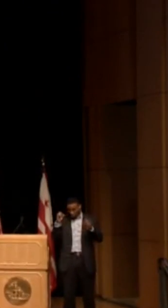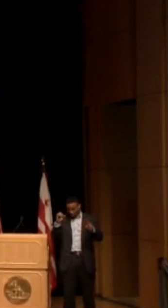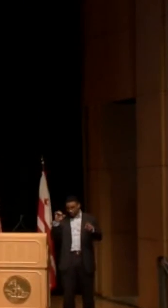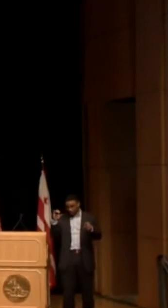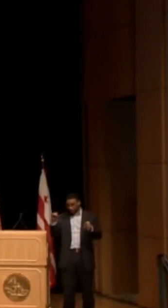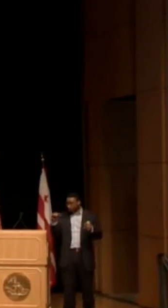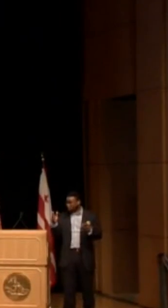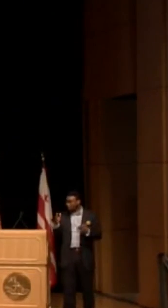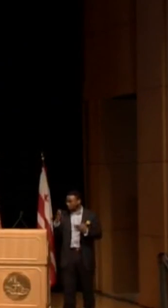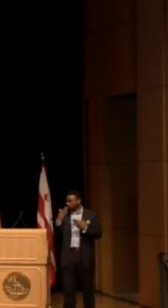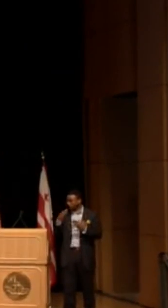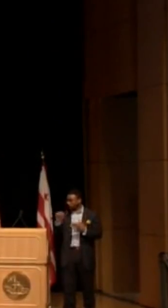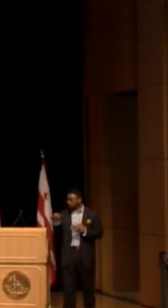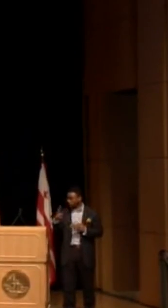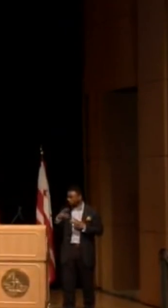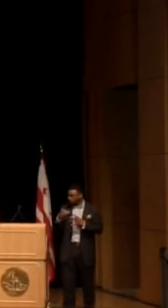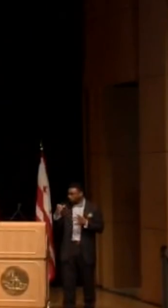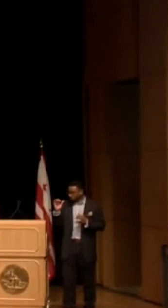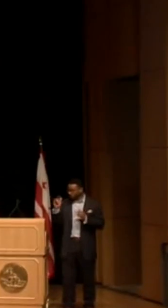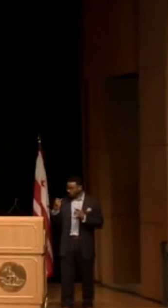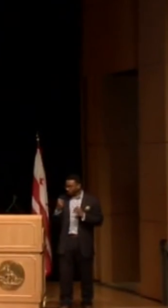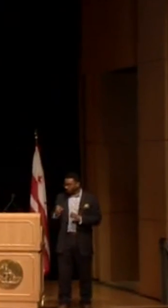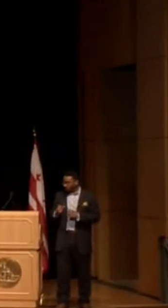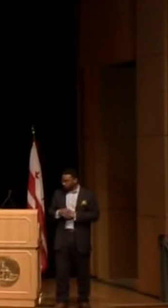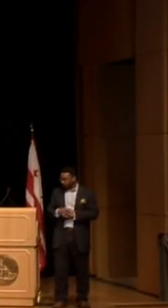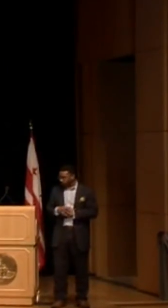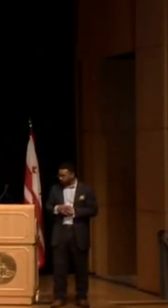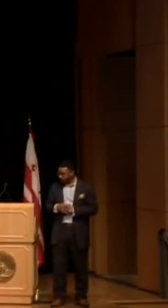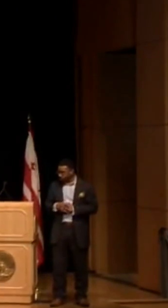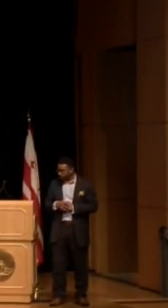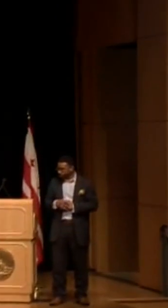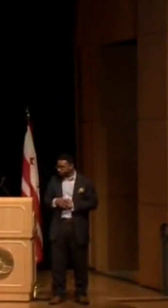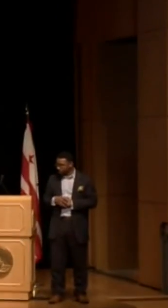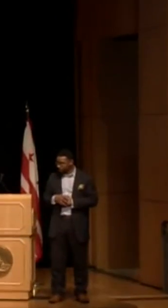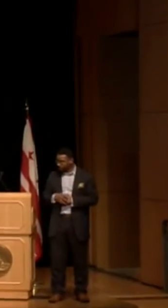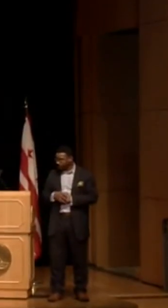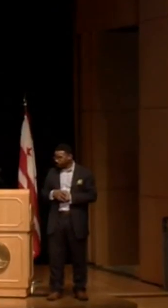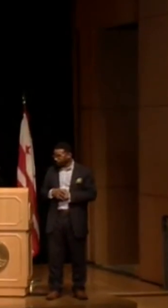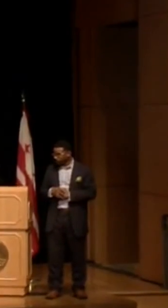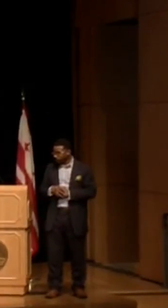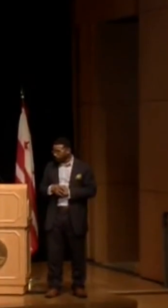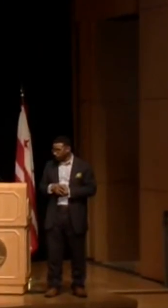HERE, SO THANK YOU, SIR, VERY MUCH FOR ALL OF THE EFFORTS THAT THE CHAMBER HAS DONE.